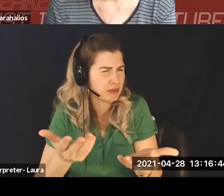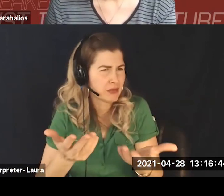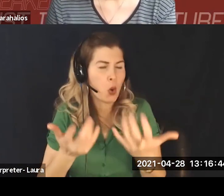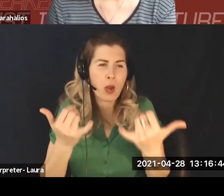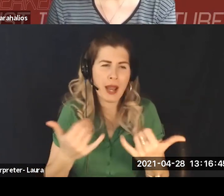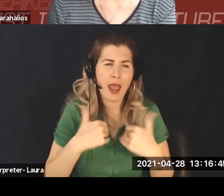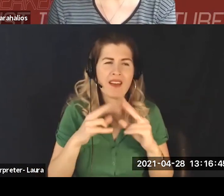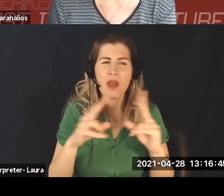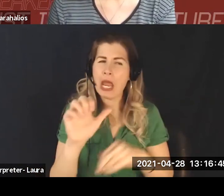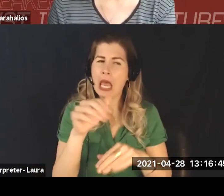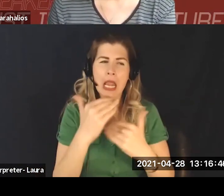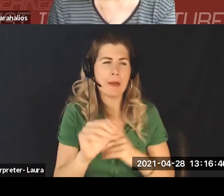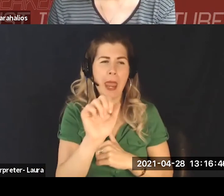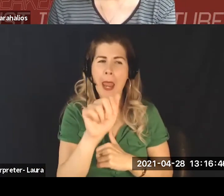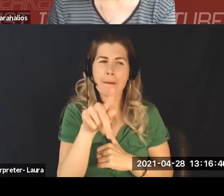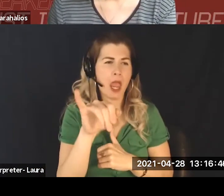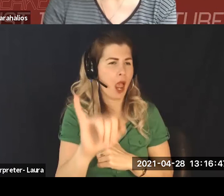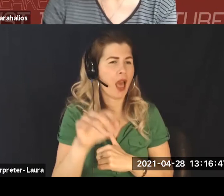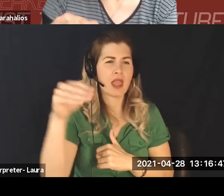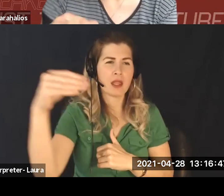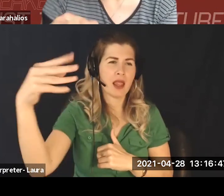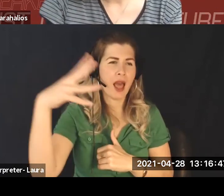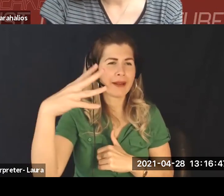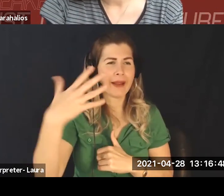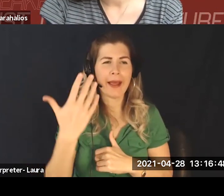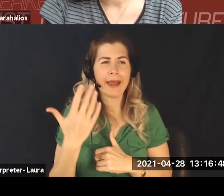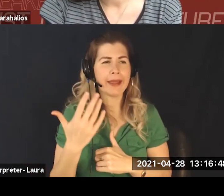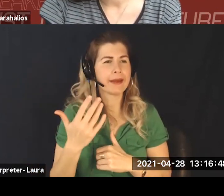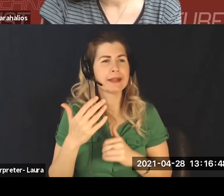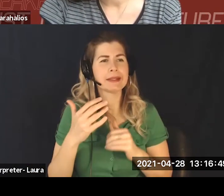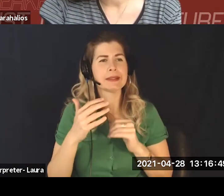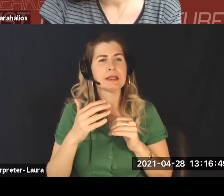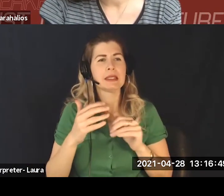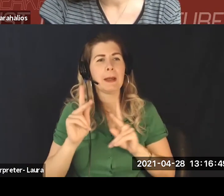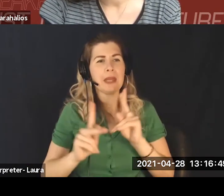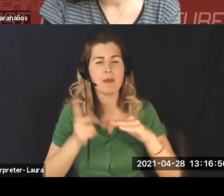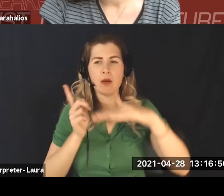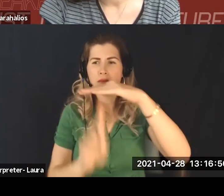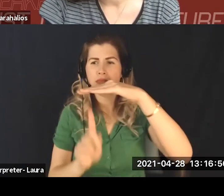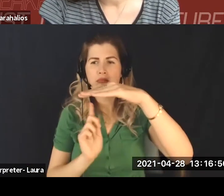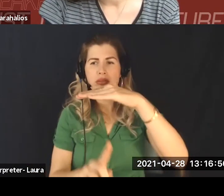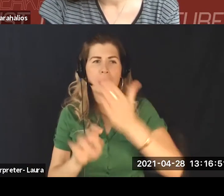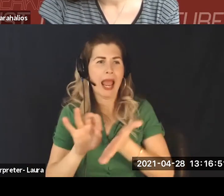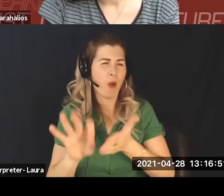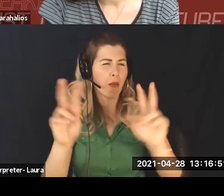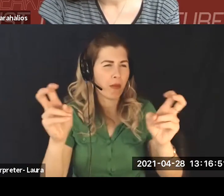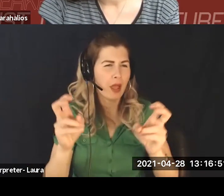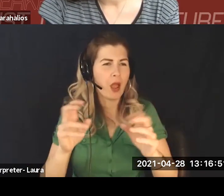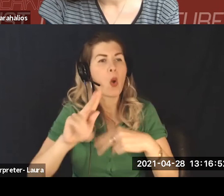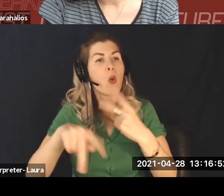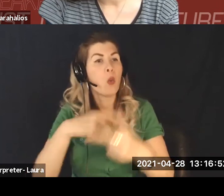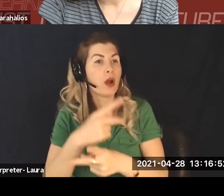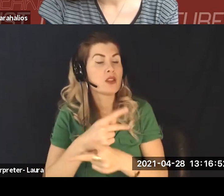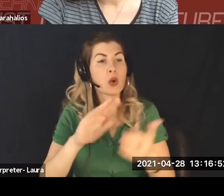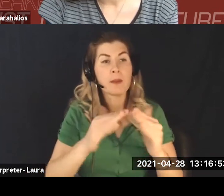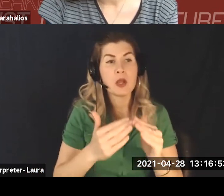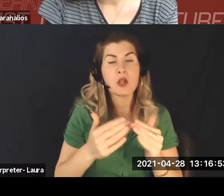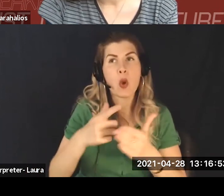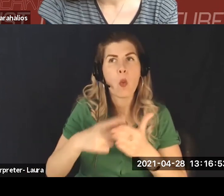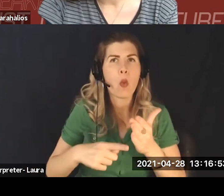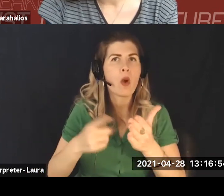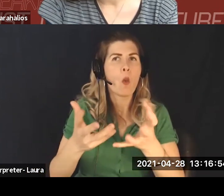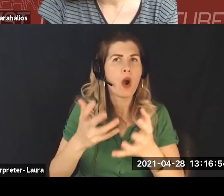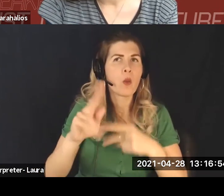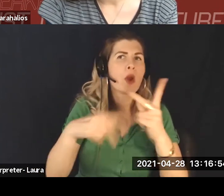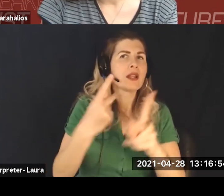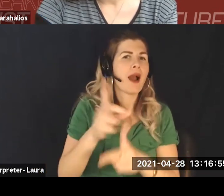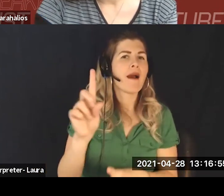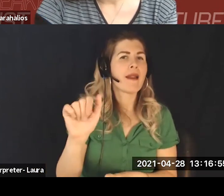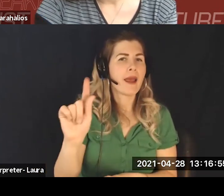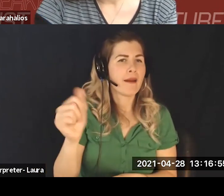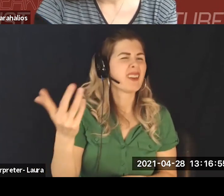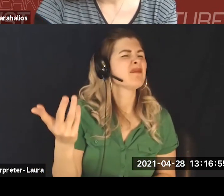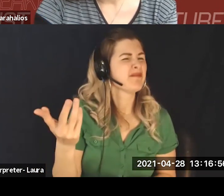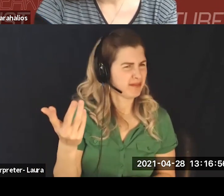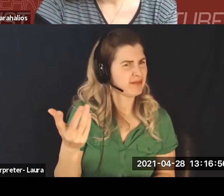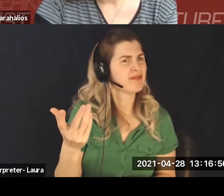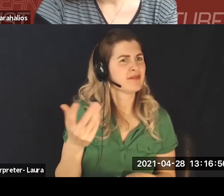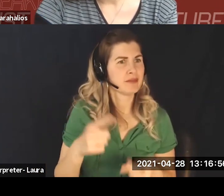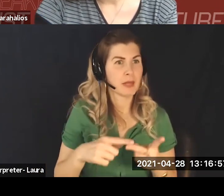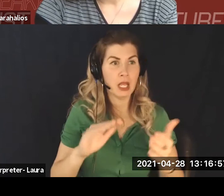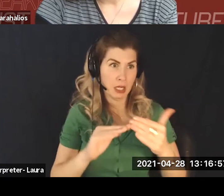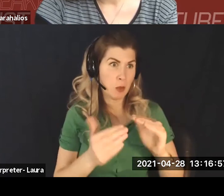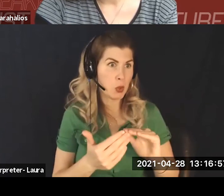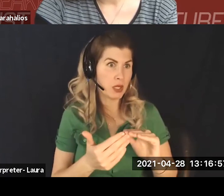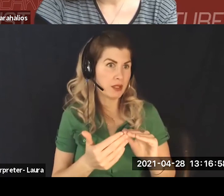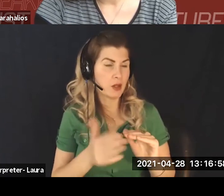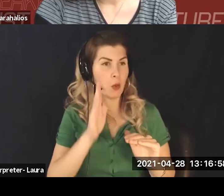are right now. There's a very limited API of data that the streetlights produces like pedestrian like auto counts, you know like, what kind of data would communities want to get out of it what objects would they want to recognize out of it.